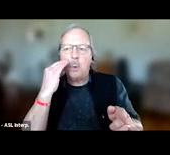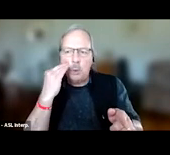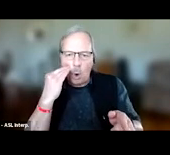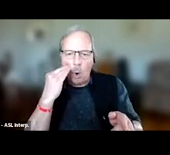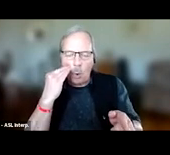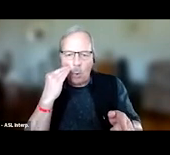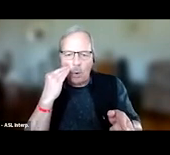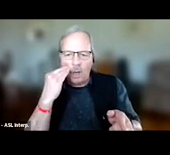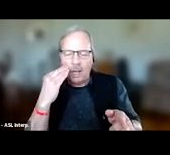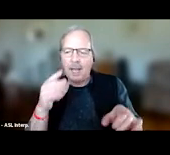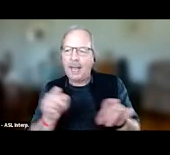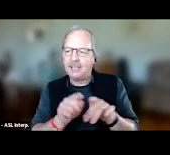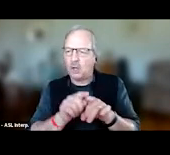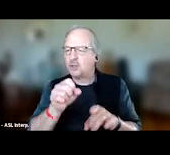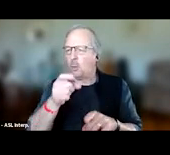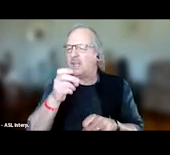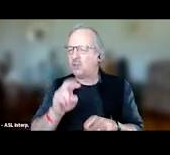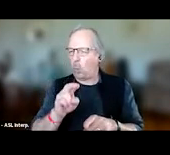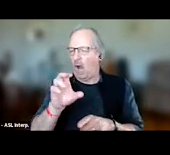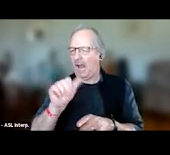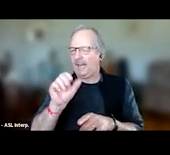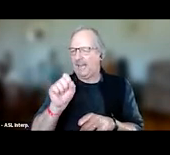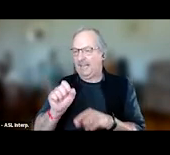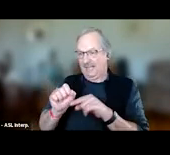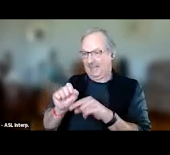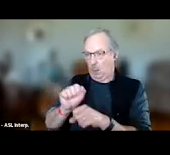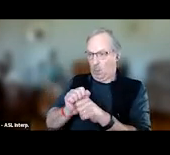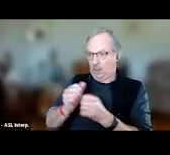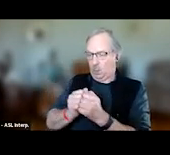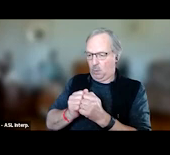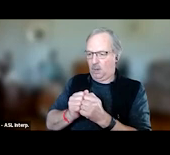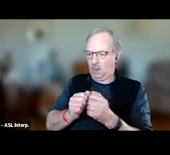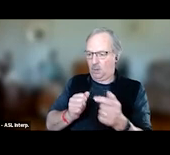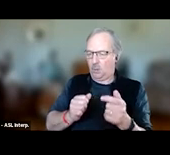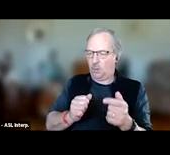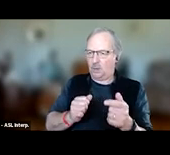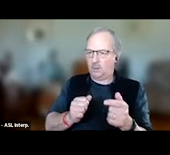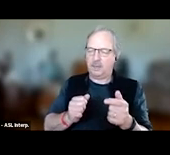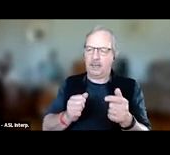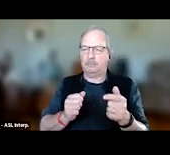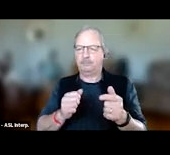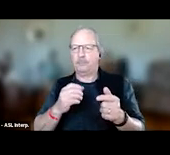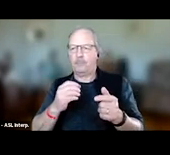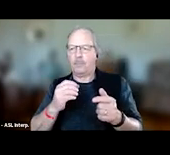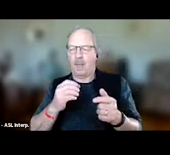that it is also a SOAR case that we're working with. So we're using the homeless flag kind of interchangeably. Next slide.